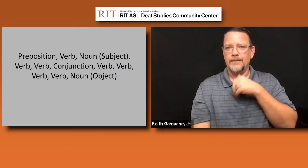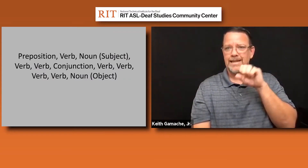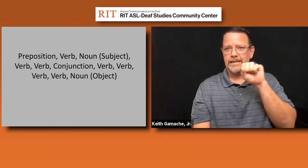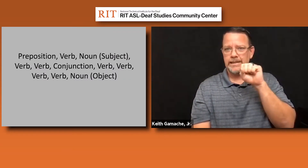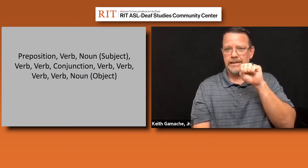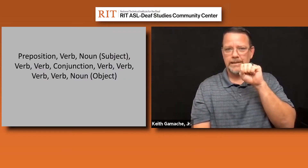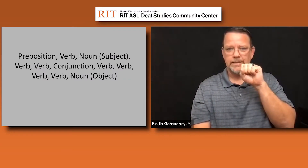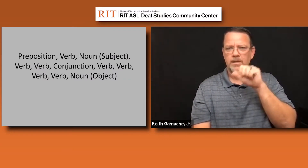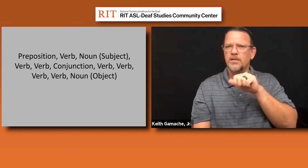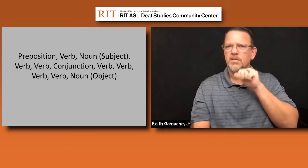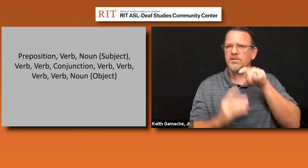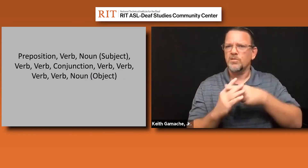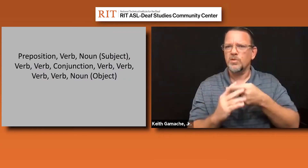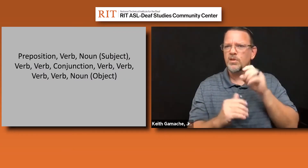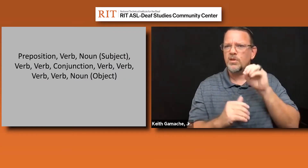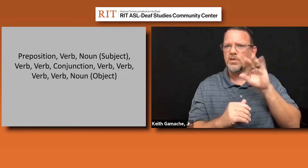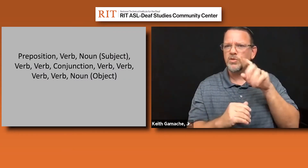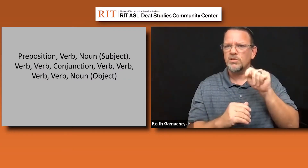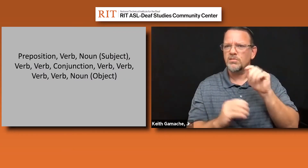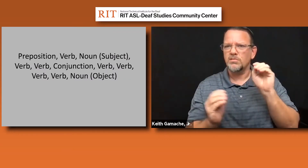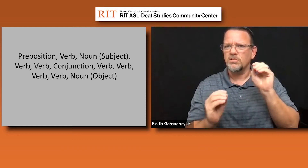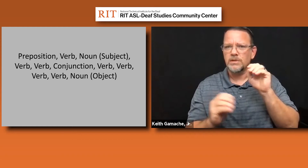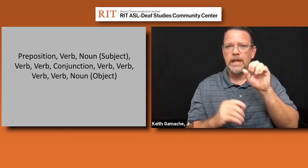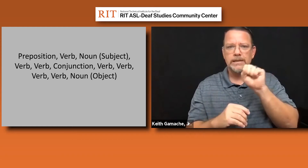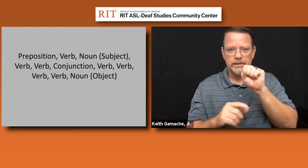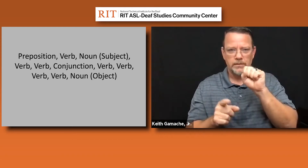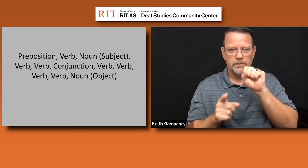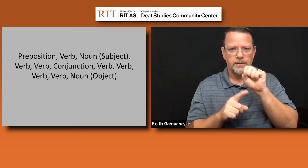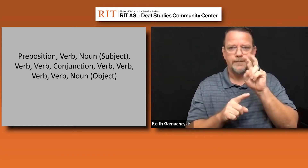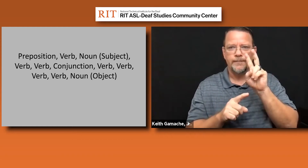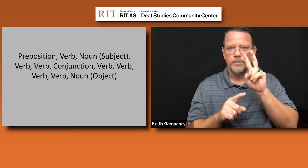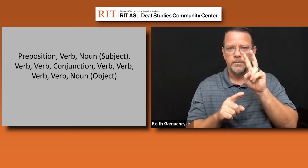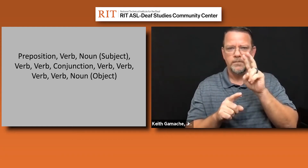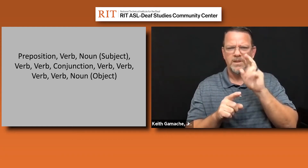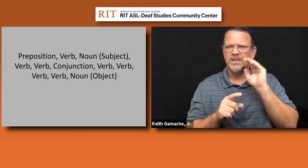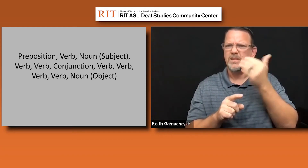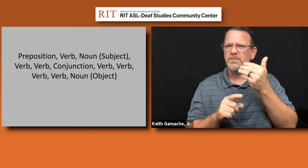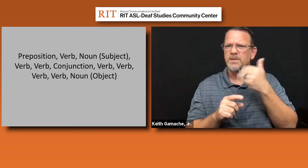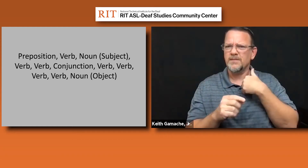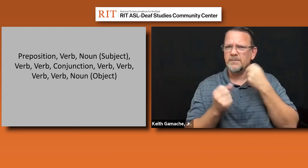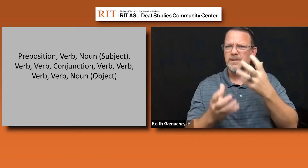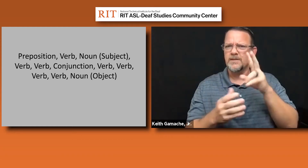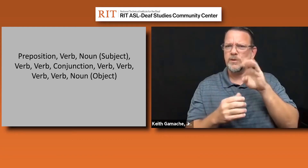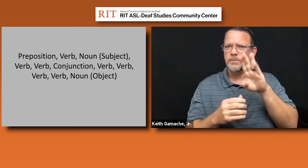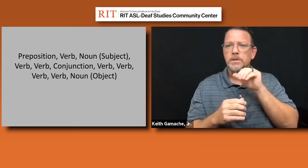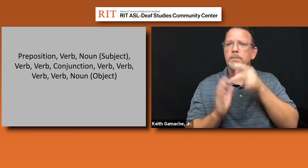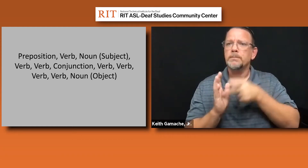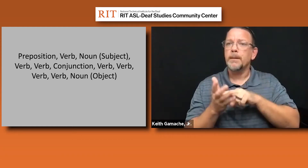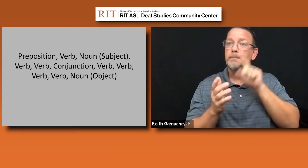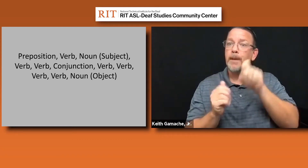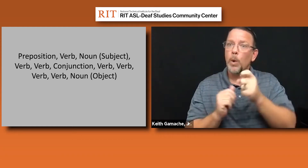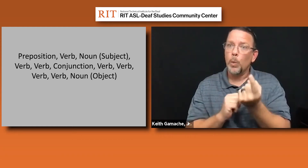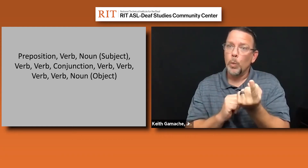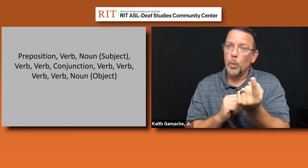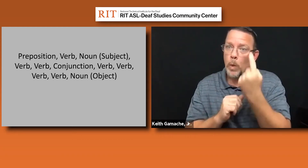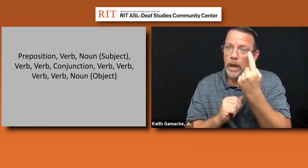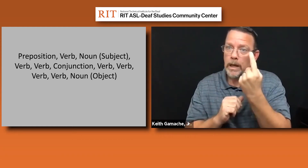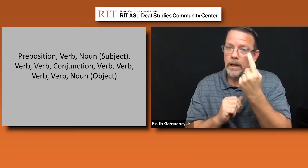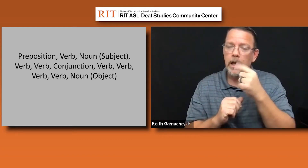She presents a subject. She doesn't use an object to start. There's a lot of verbs and conjunctions,